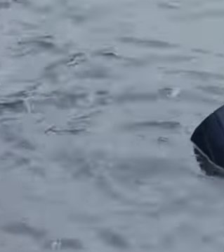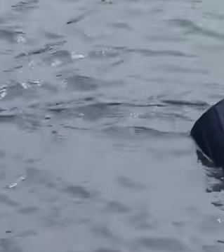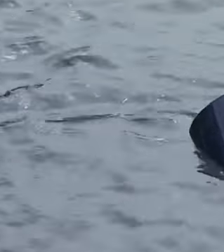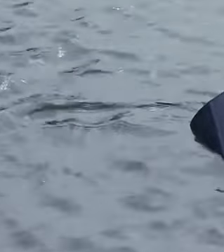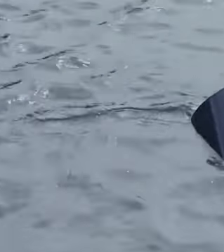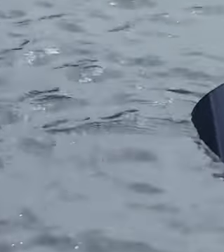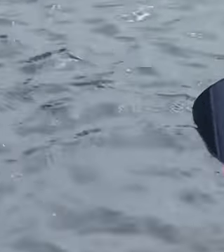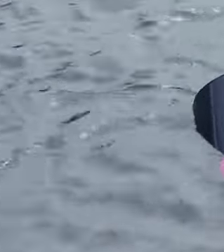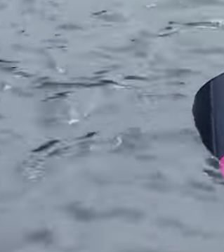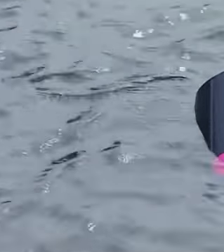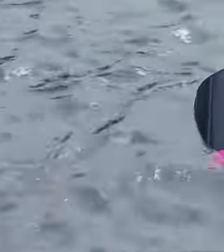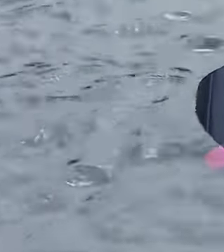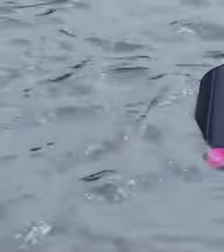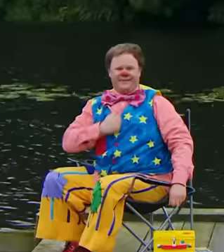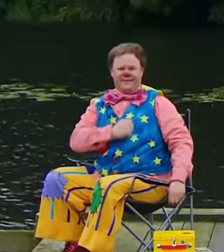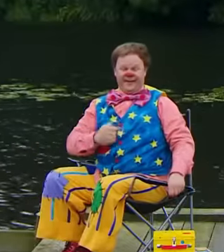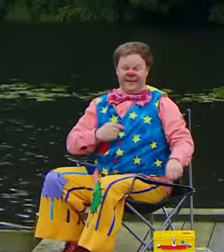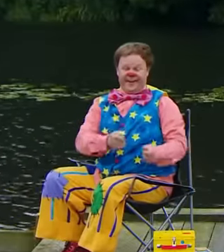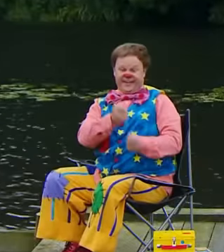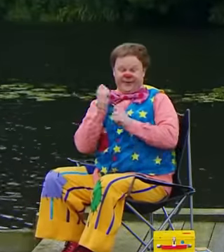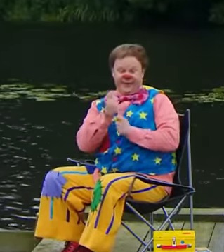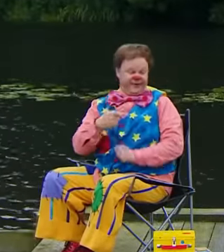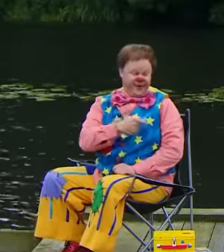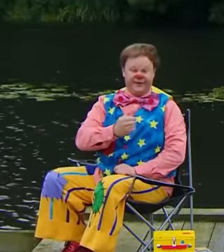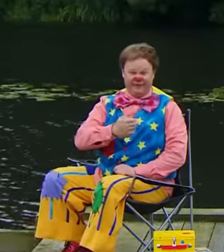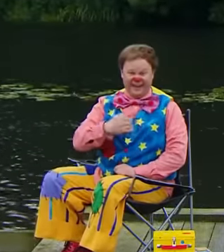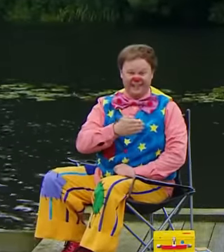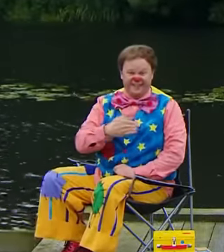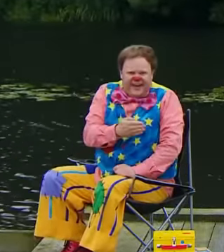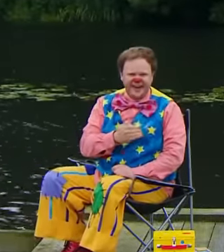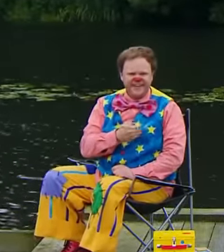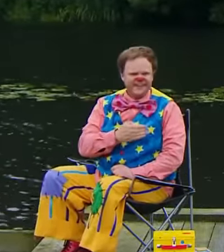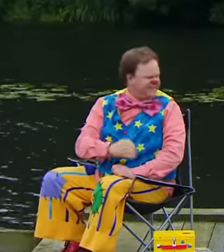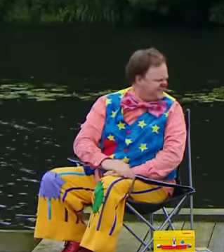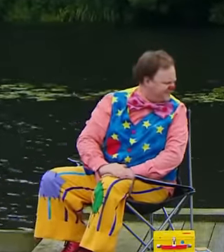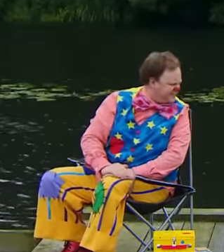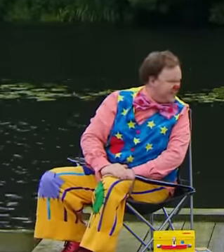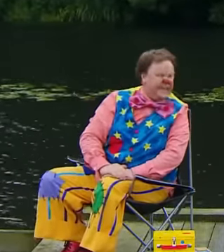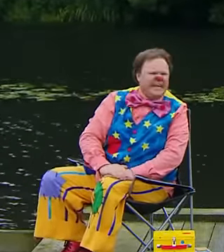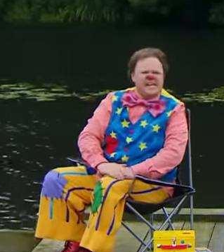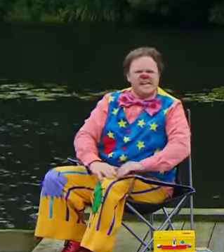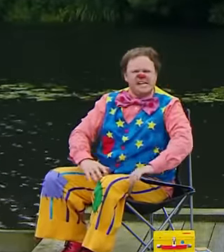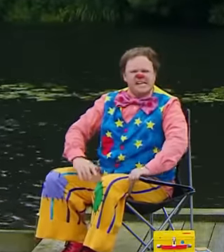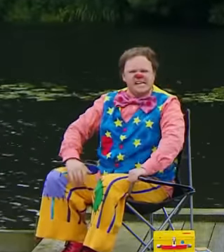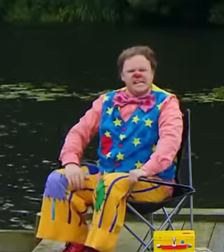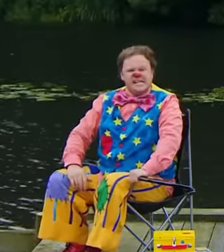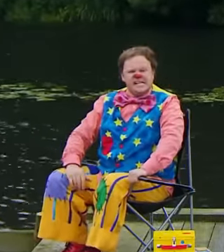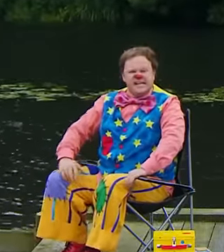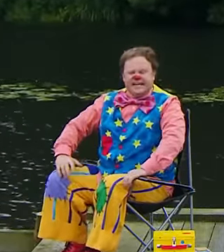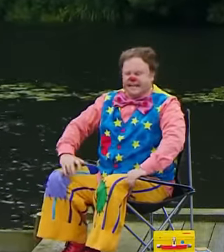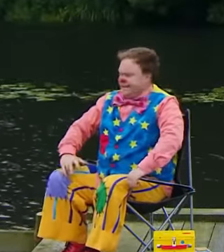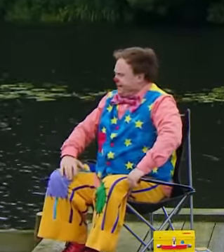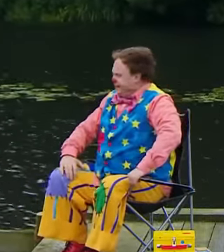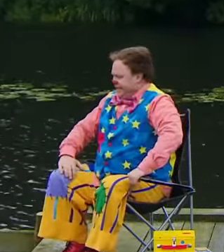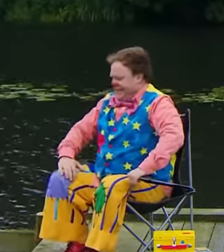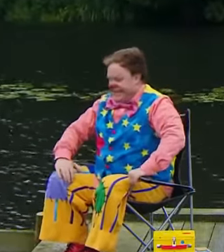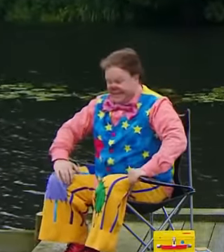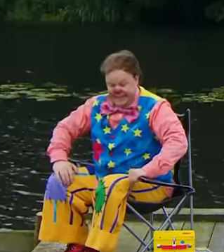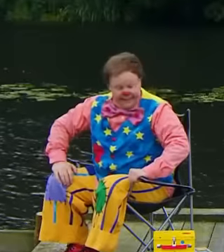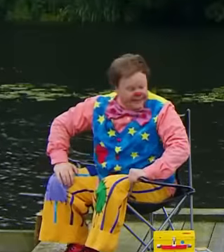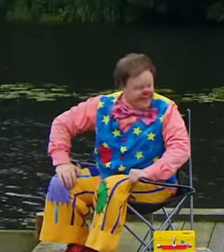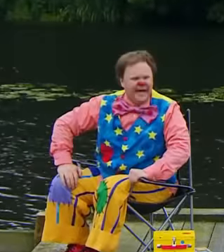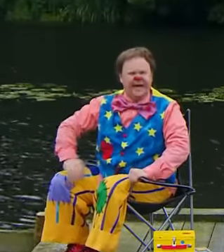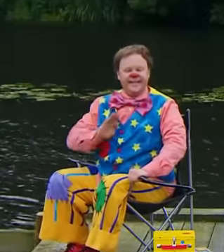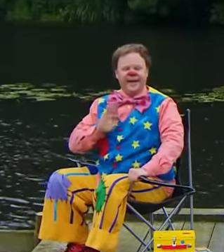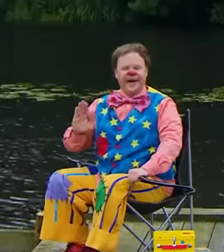oh dear i'm sorry i caught your fish oh that's okay there aren't any fish left no